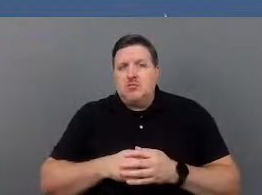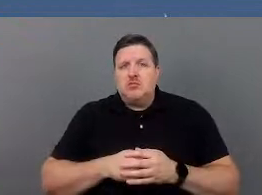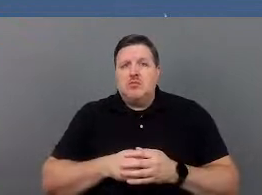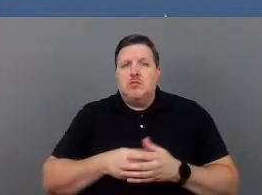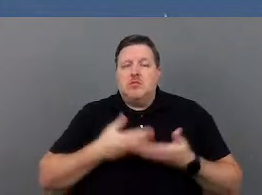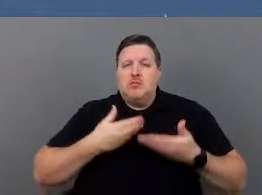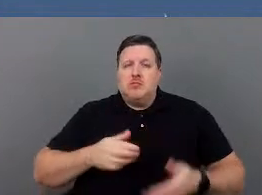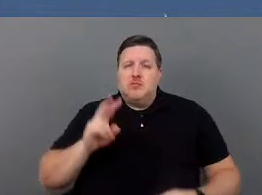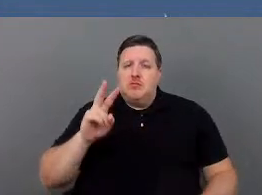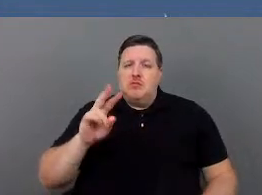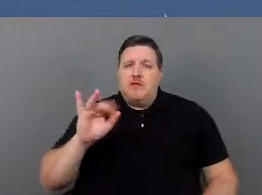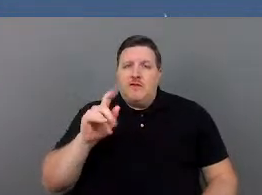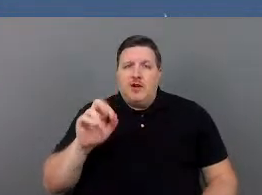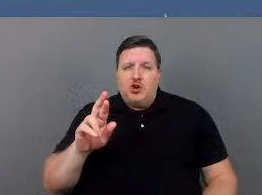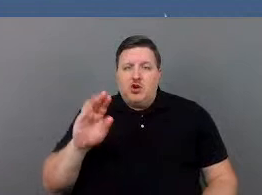≫ Everybody -- a agree and everyone I've talked about